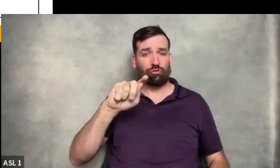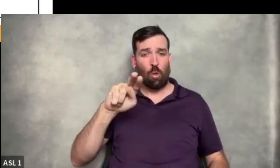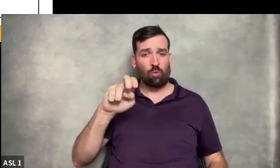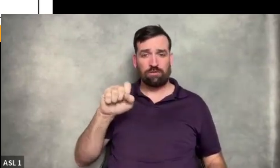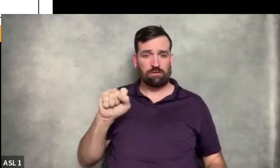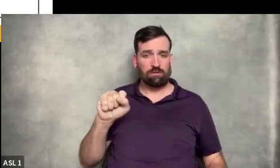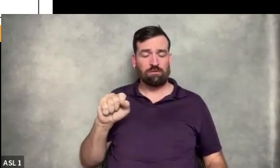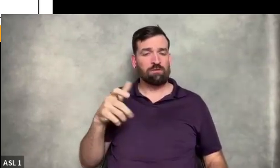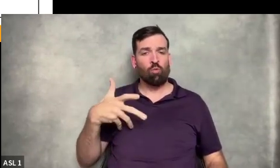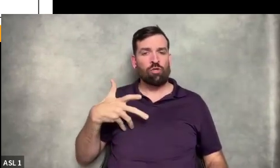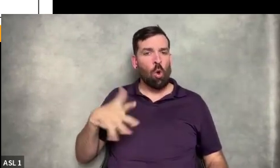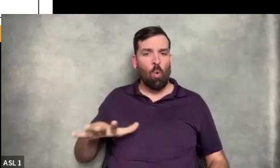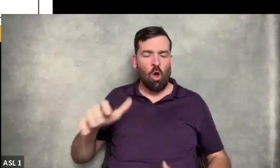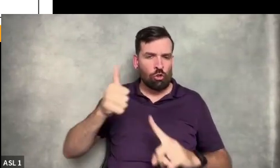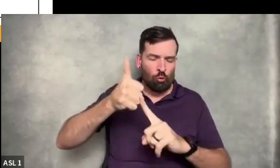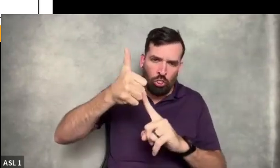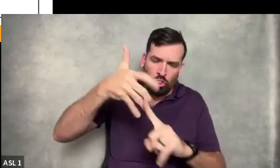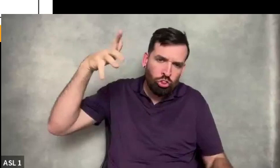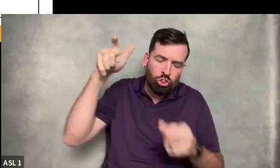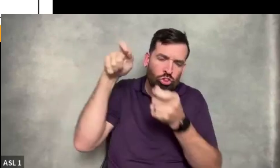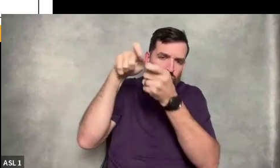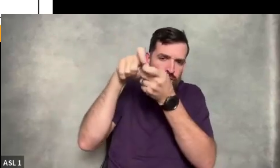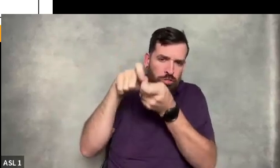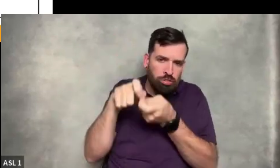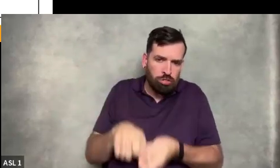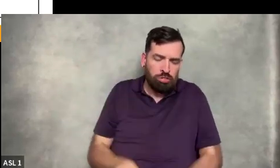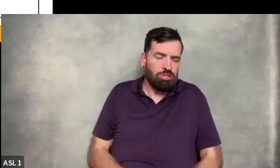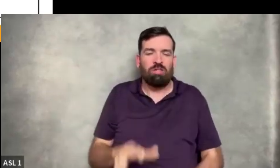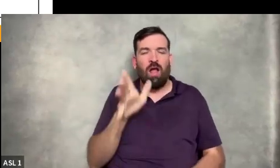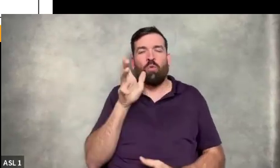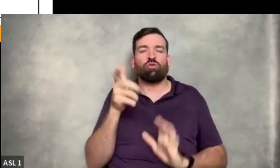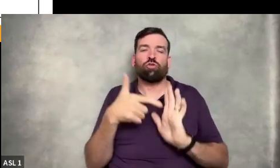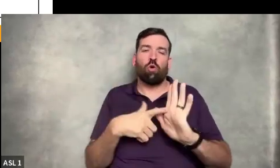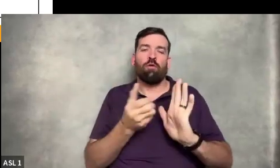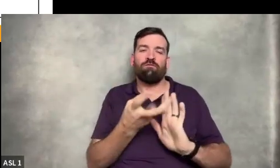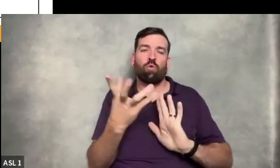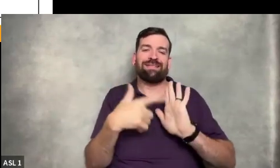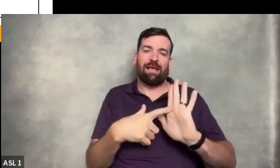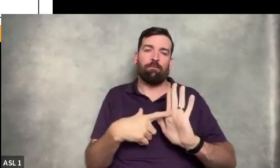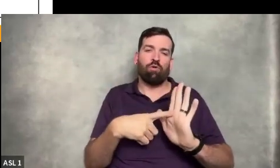into the weeds with you. I'll be showing you a couple of examples to give you an idea of what we